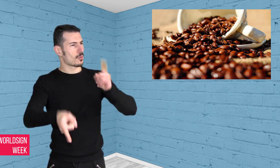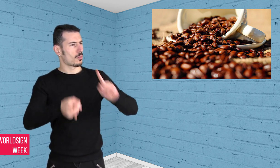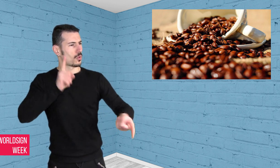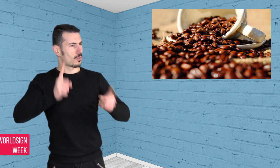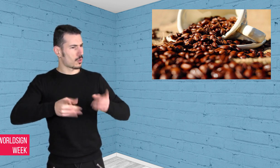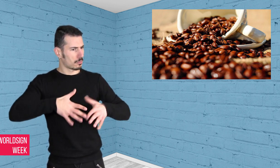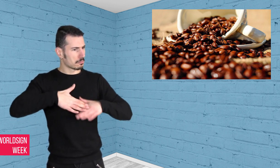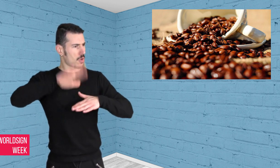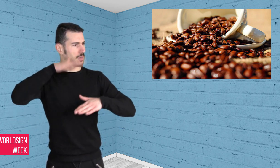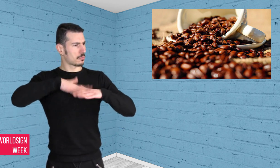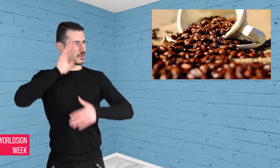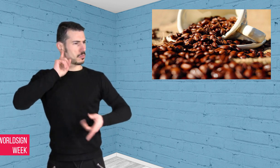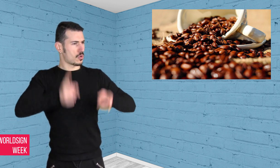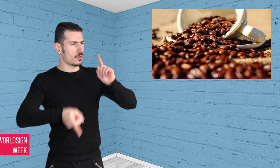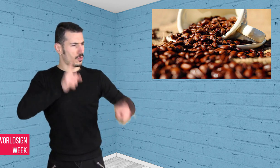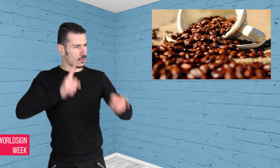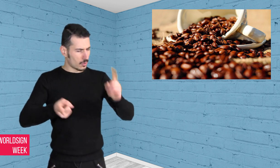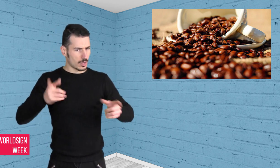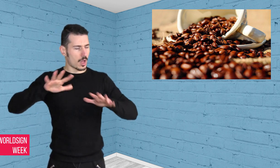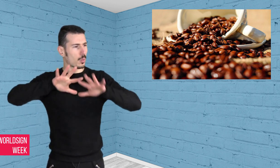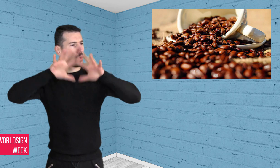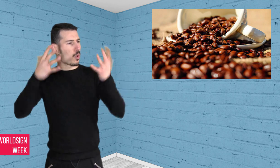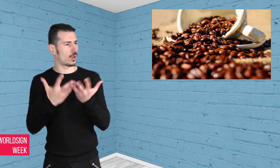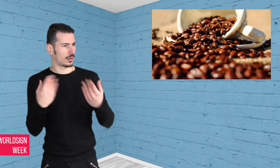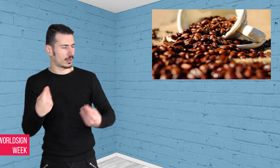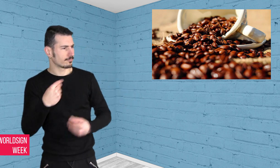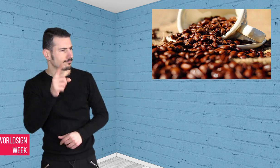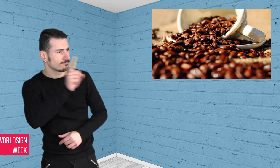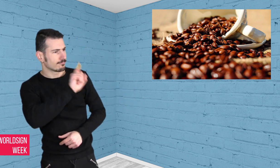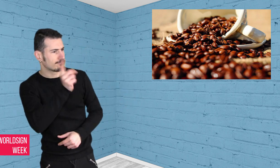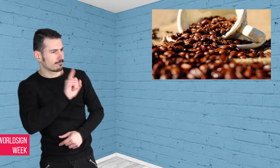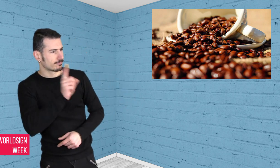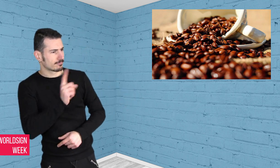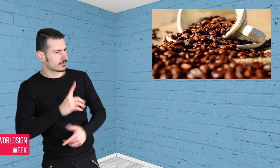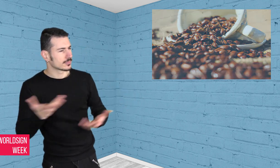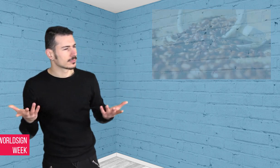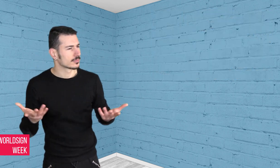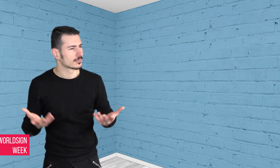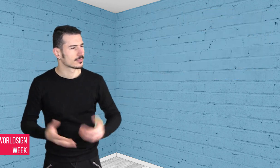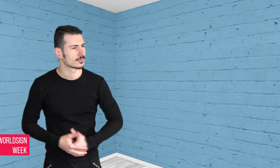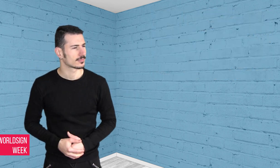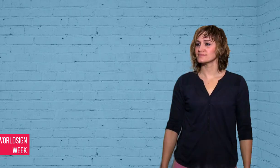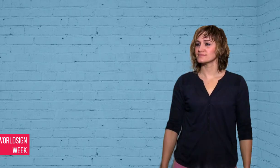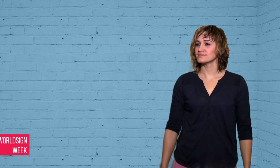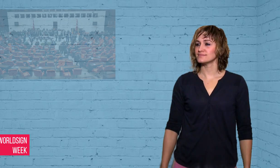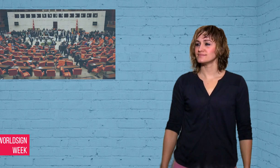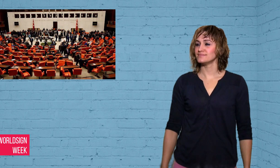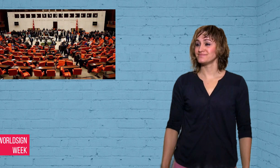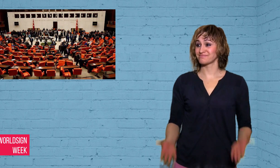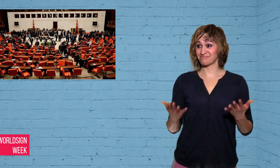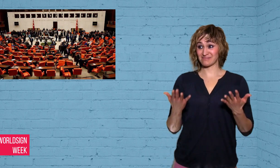expanded since then, amid criticism from around the world.